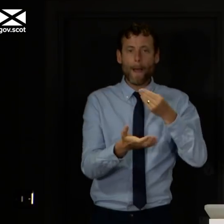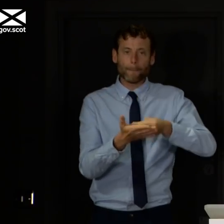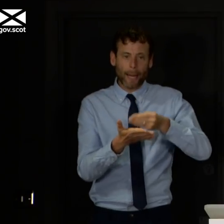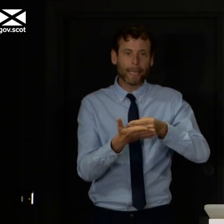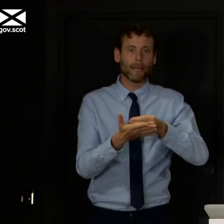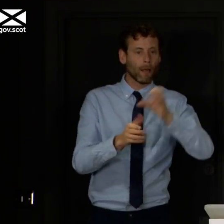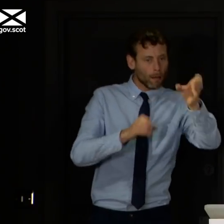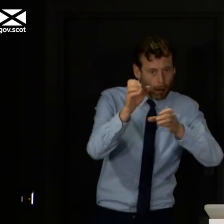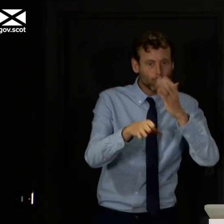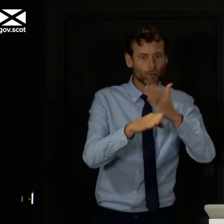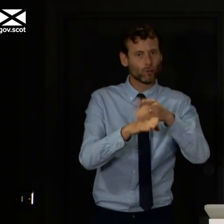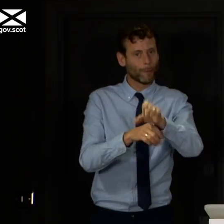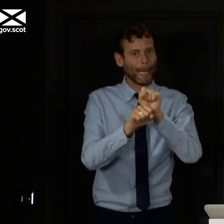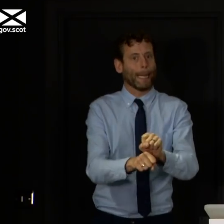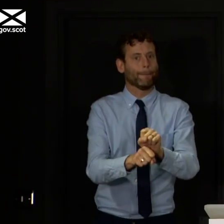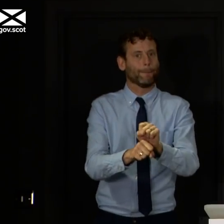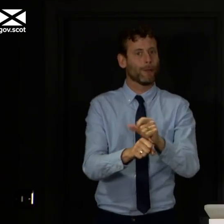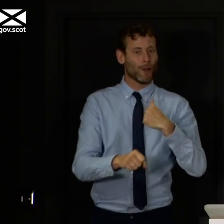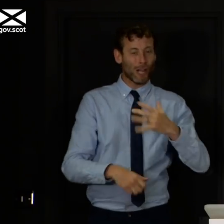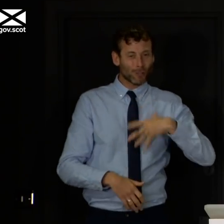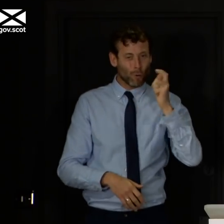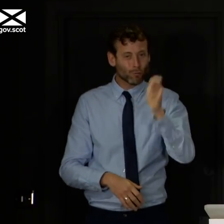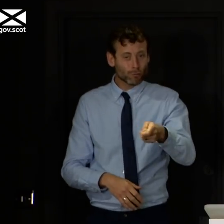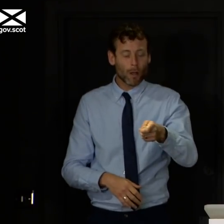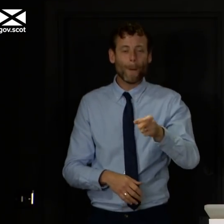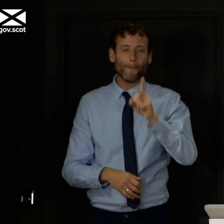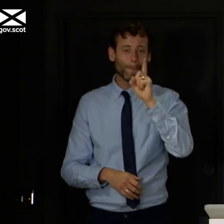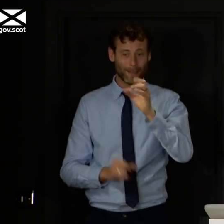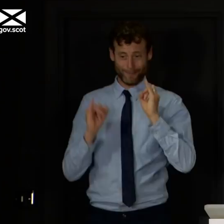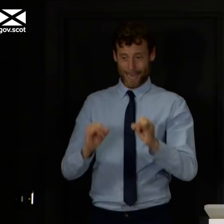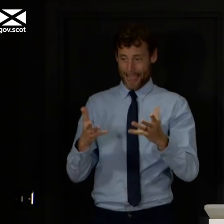throughout this, that is not an easy balance to strike, but it is the balance that we have